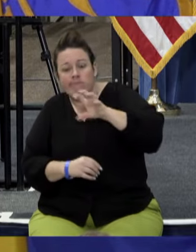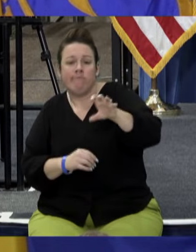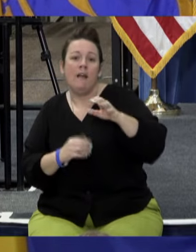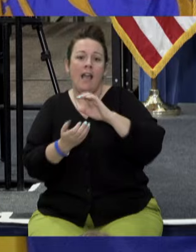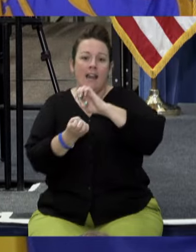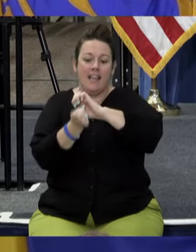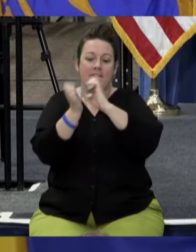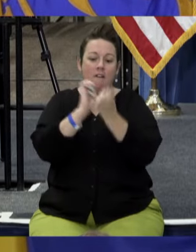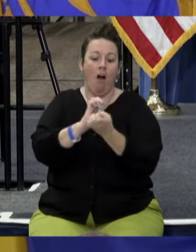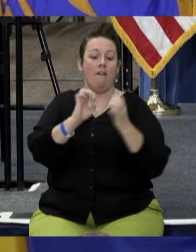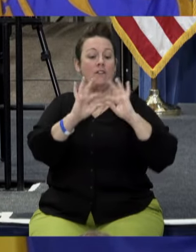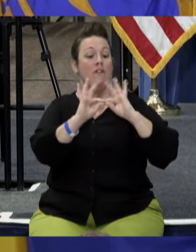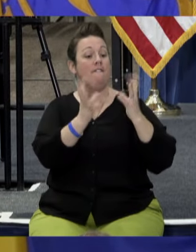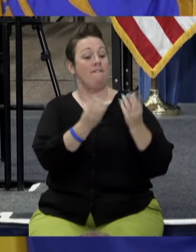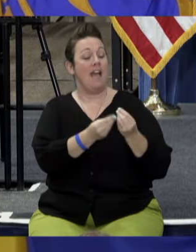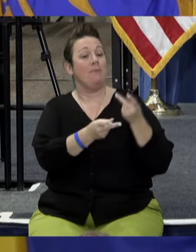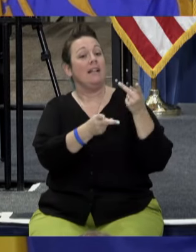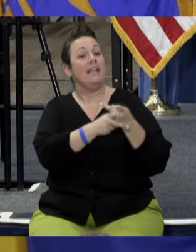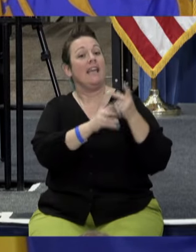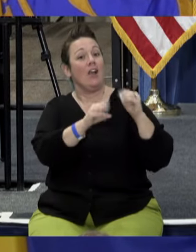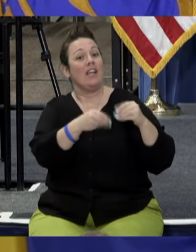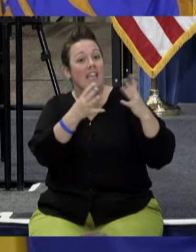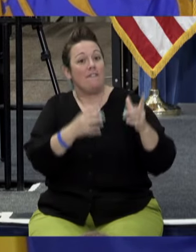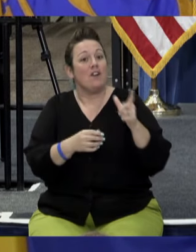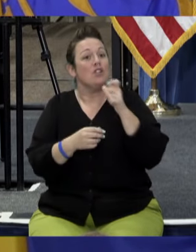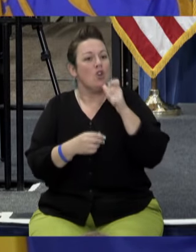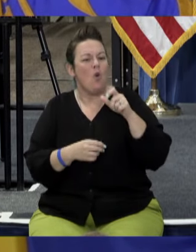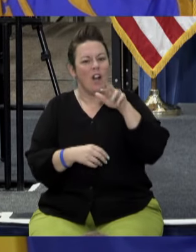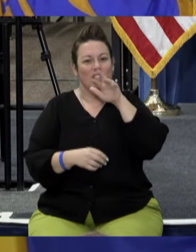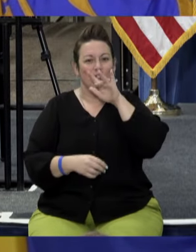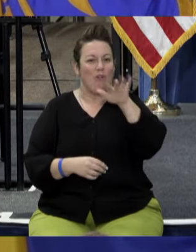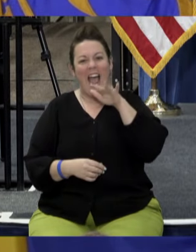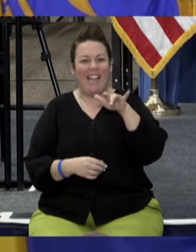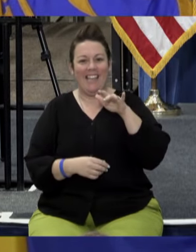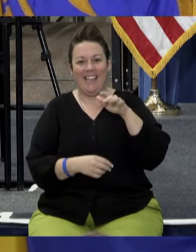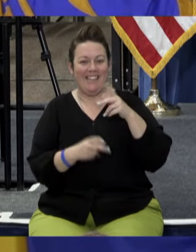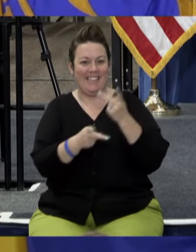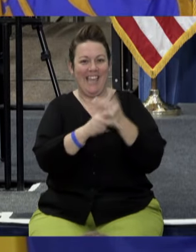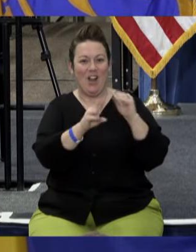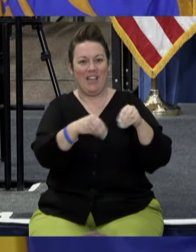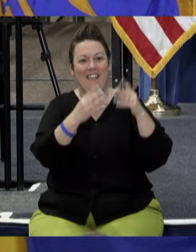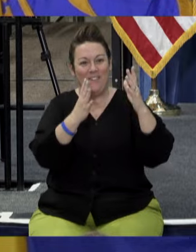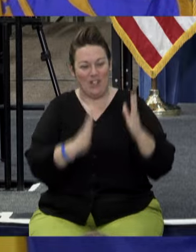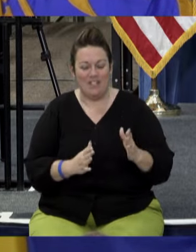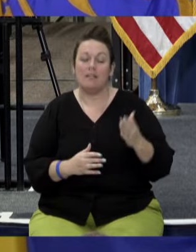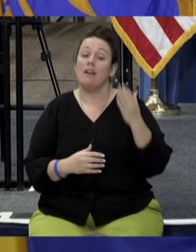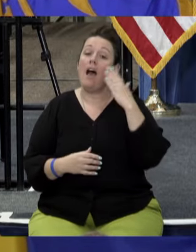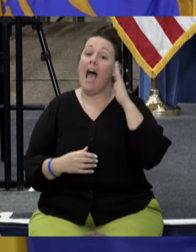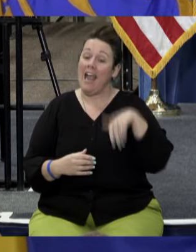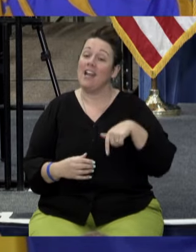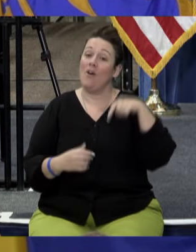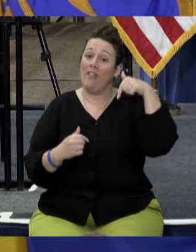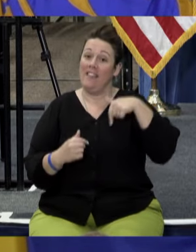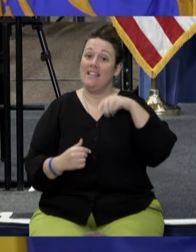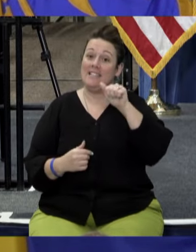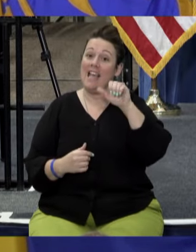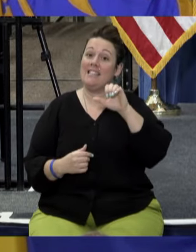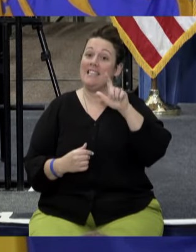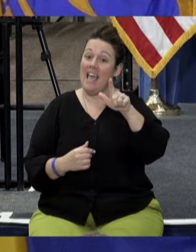family caregivers who are dragon caregivers. I know that this ACL, this administration for